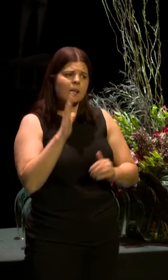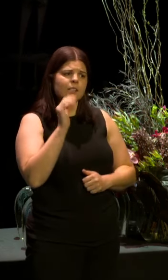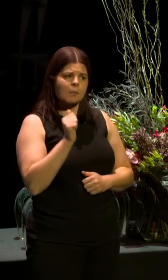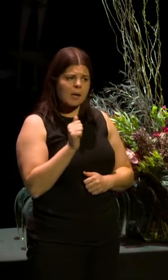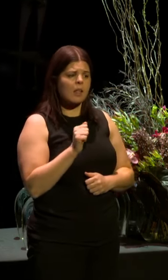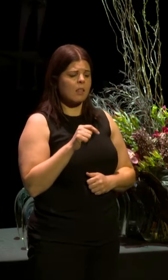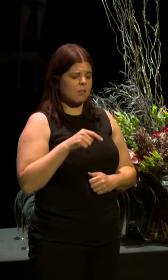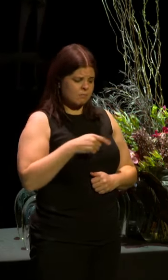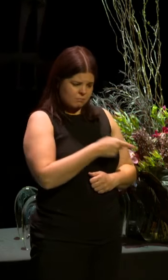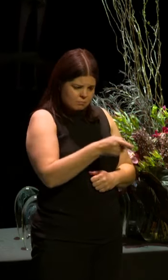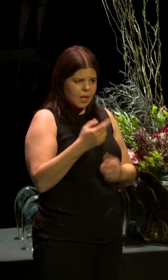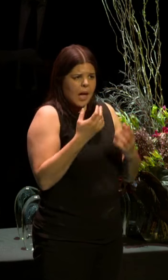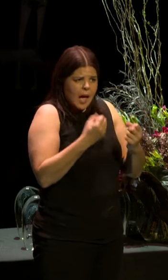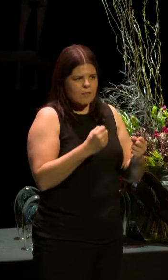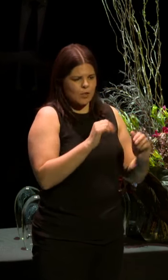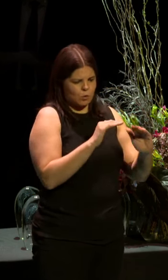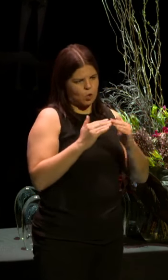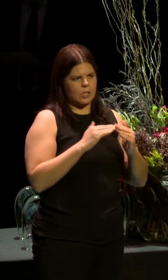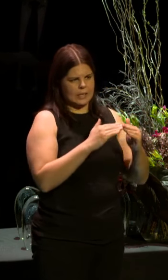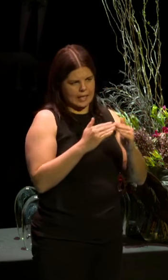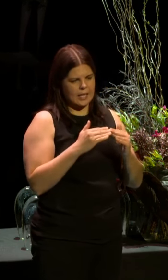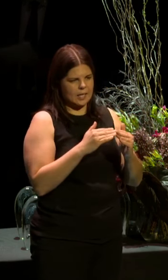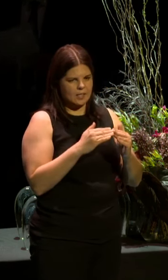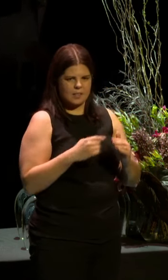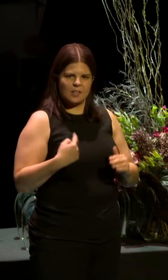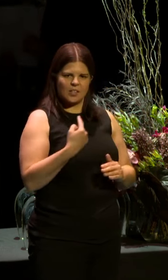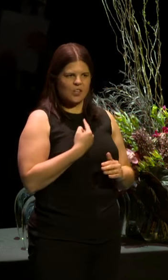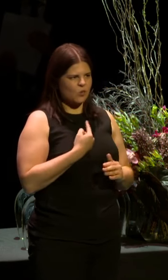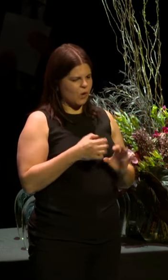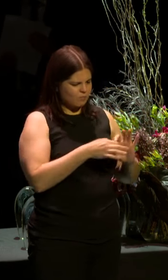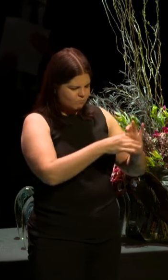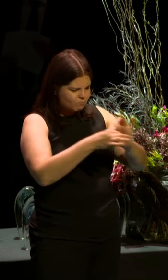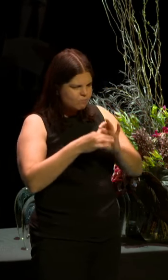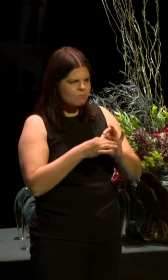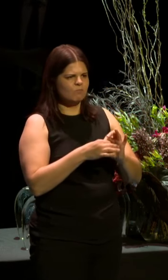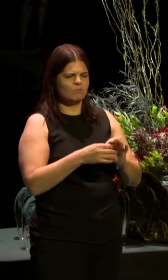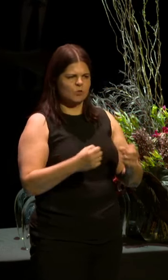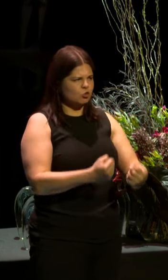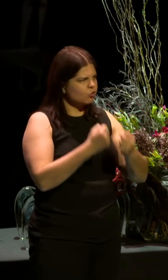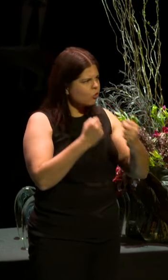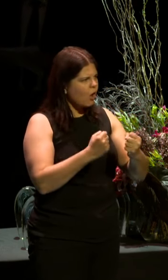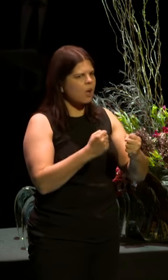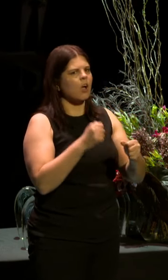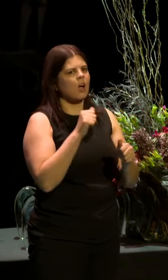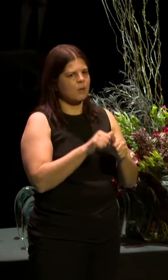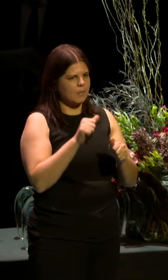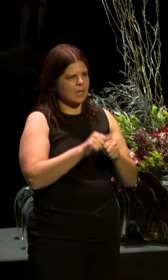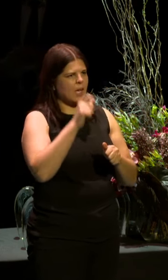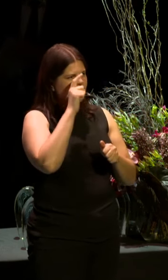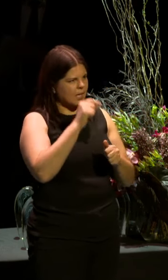and when we feel strong together, we are better able to enact societal change.